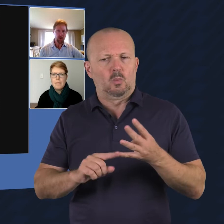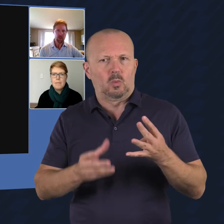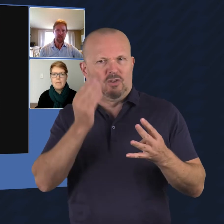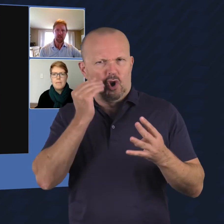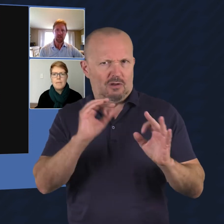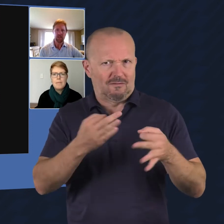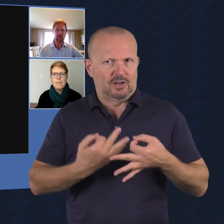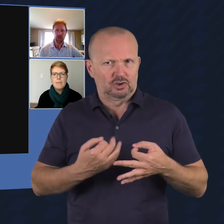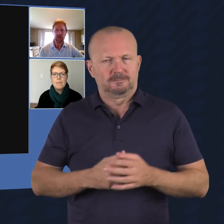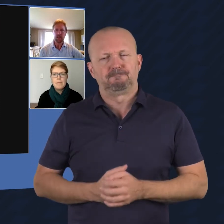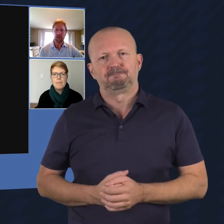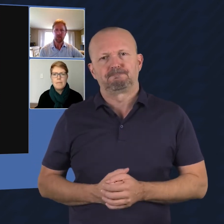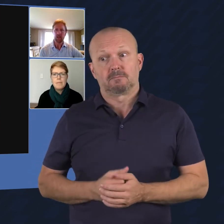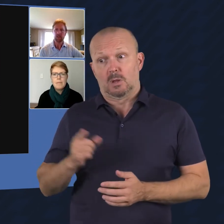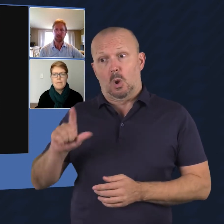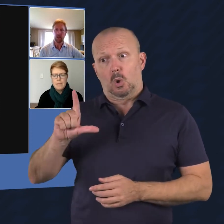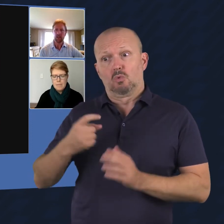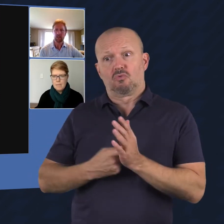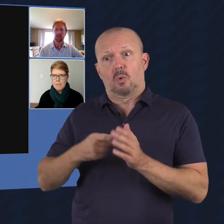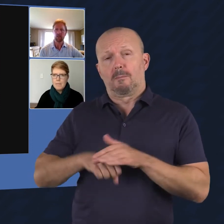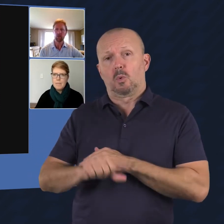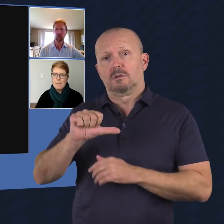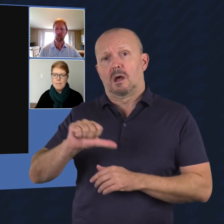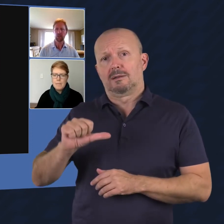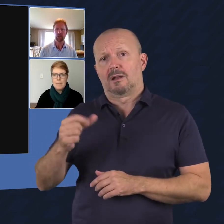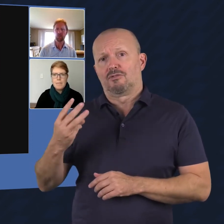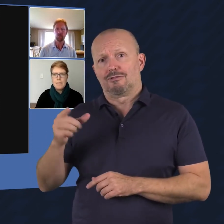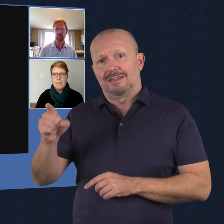Born in 1983 and raised in Lower Hutt, Luke Rowell is one of